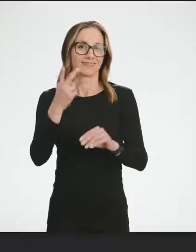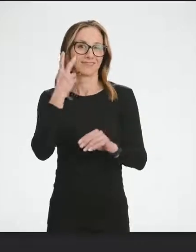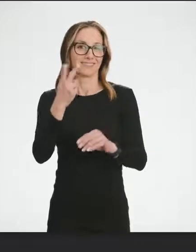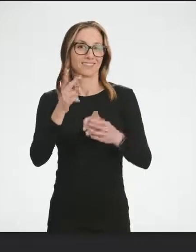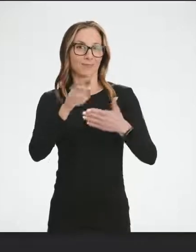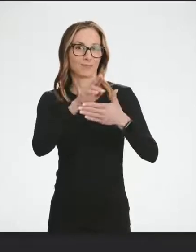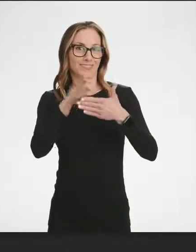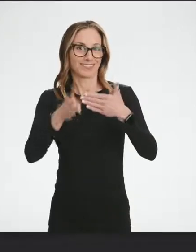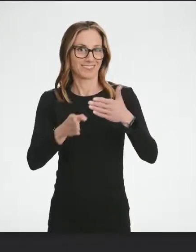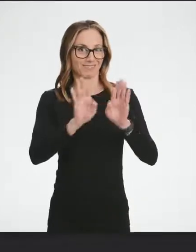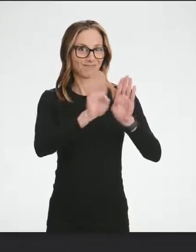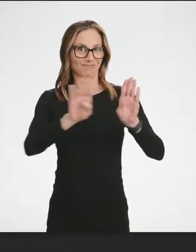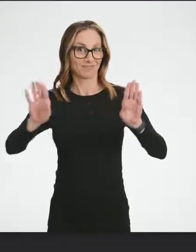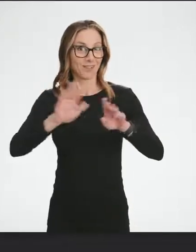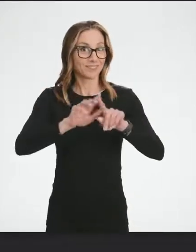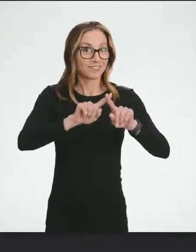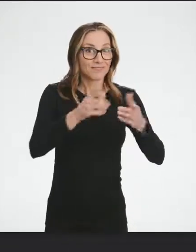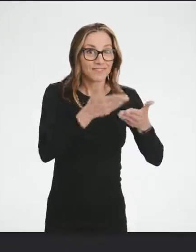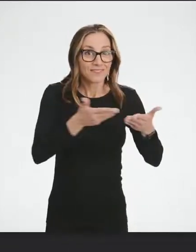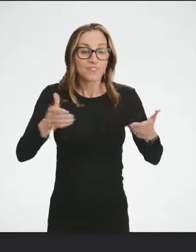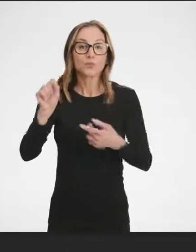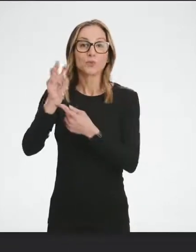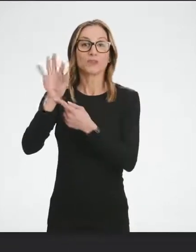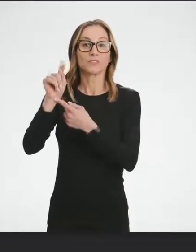SwiftUI offers all this and more.